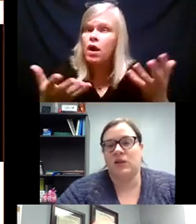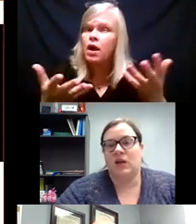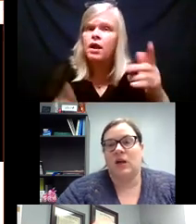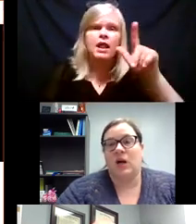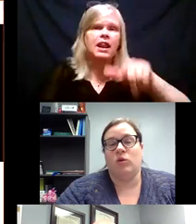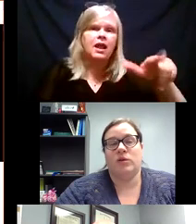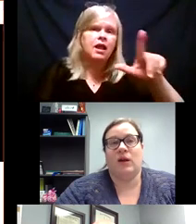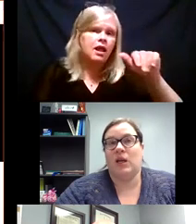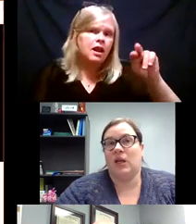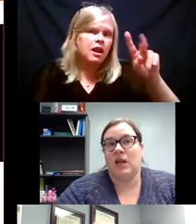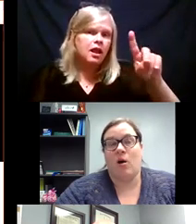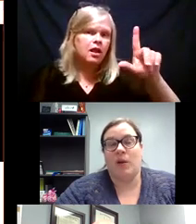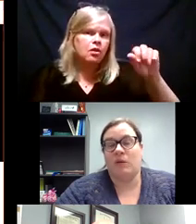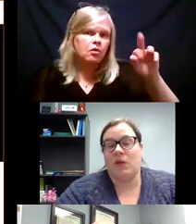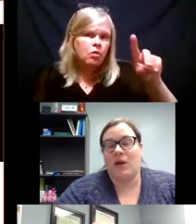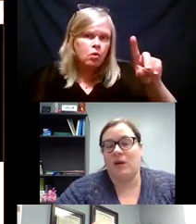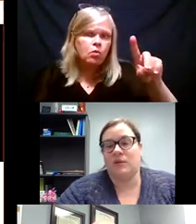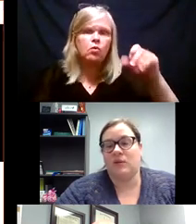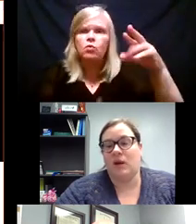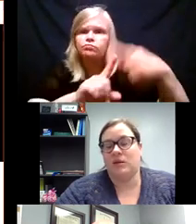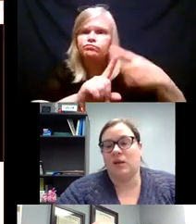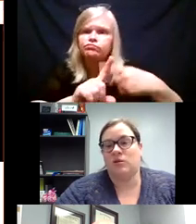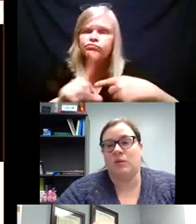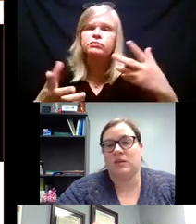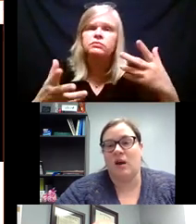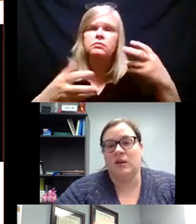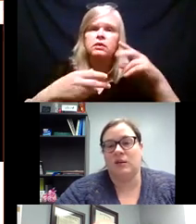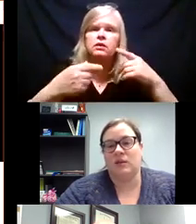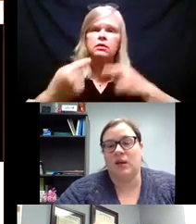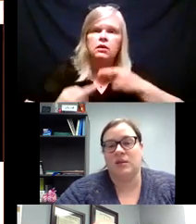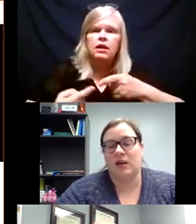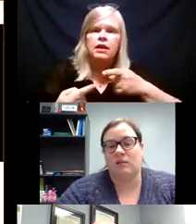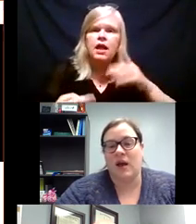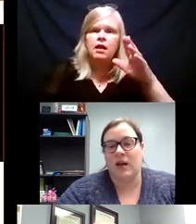WE ARE STILL HELPING WITH A LOT OF SEXUAL MISCONDUCT IN TITLE IX